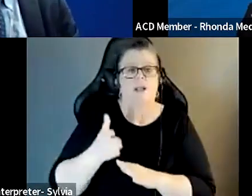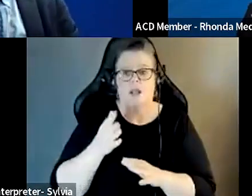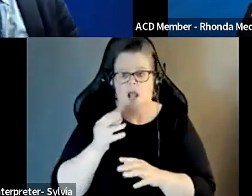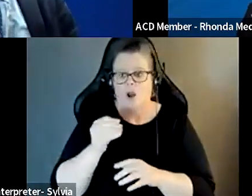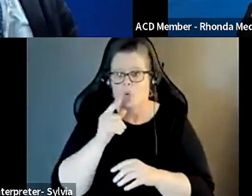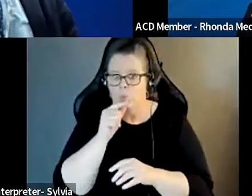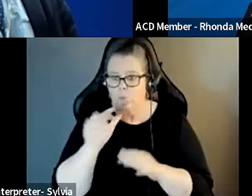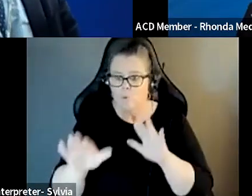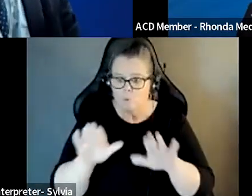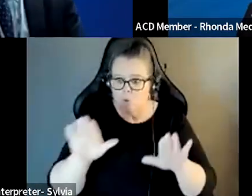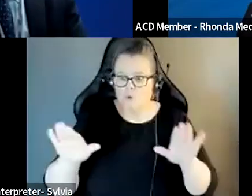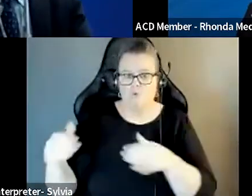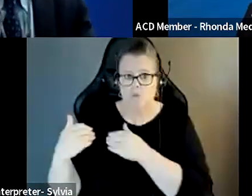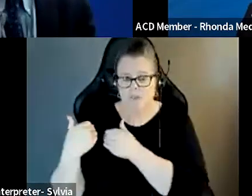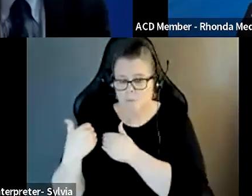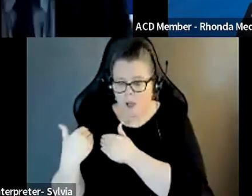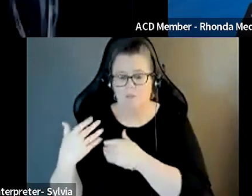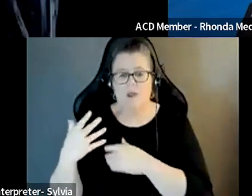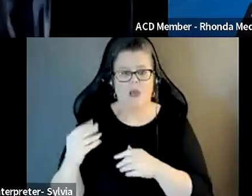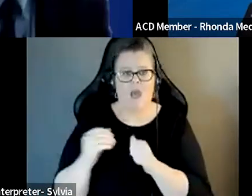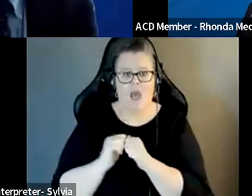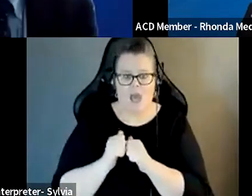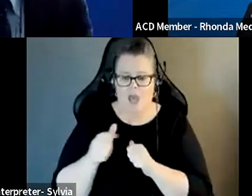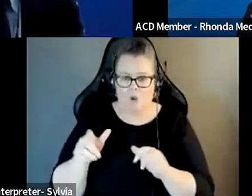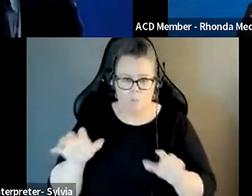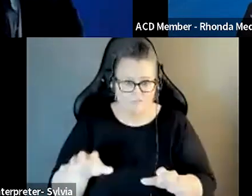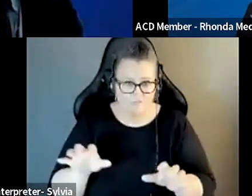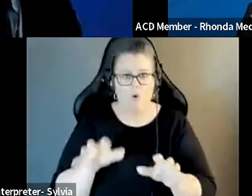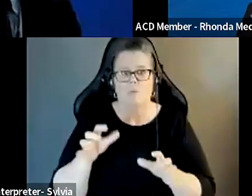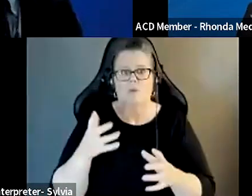and how performance is evaluated and these things are checked over time.